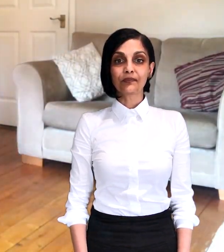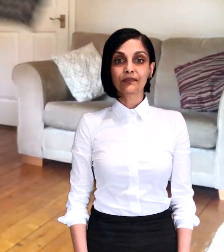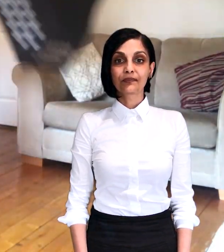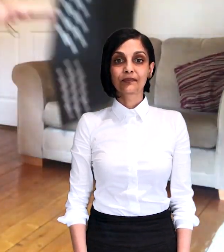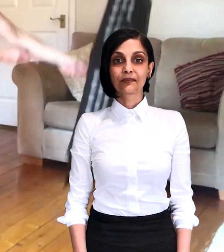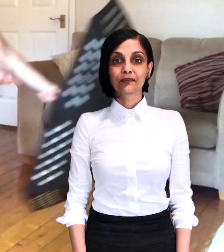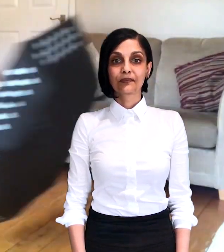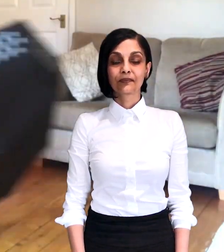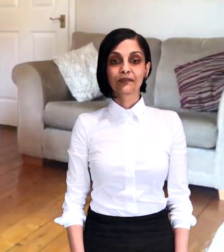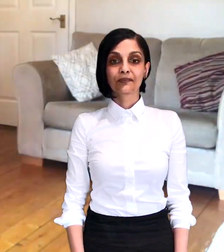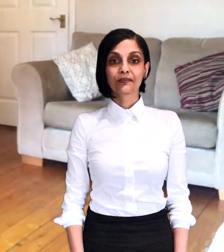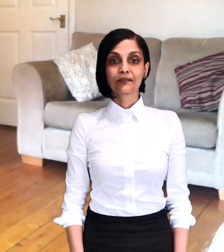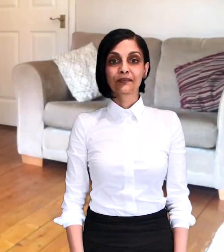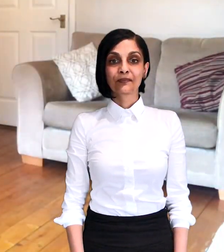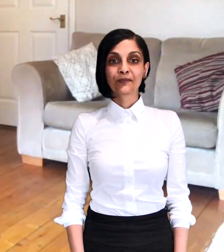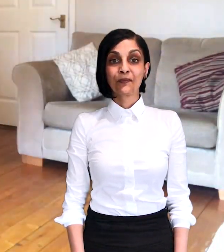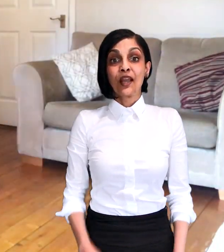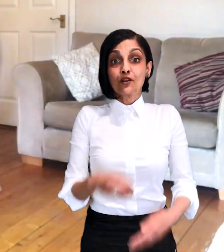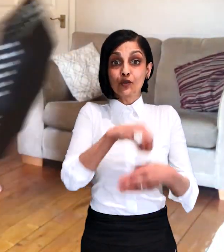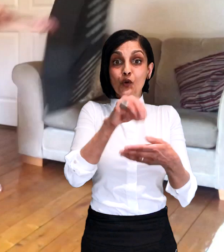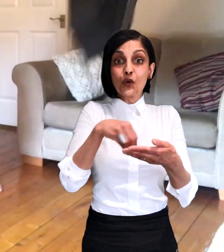Can you draw some circles?